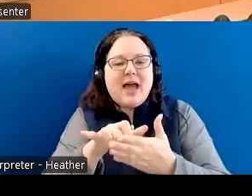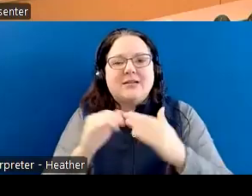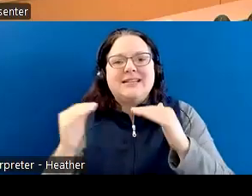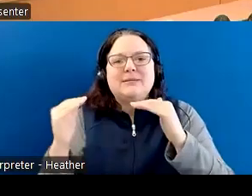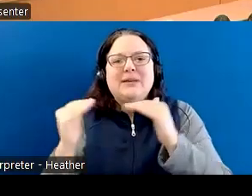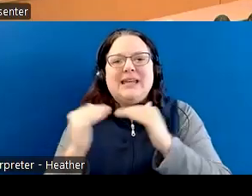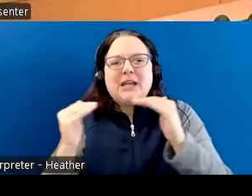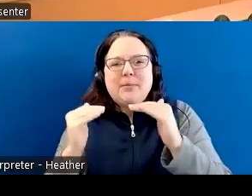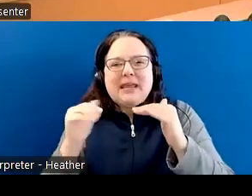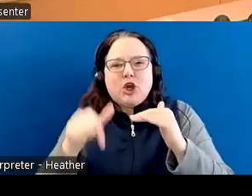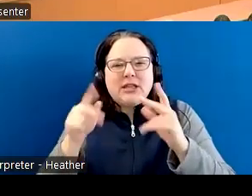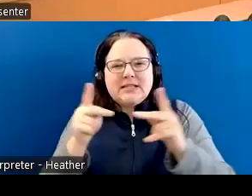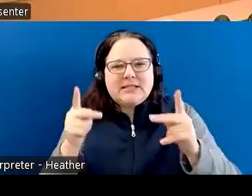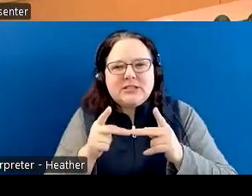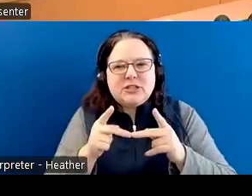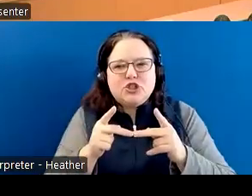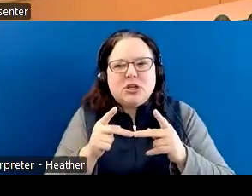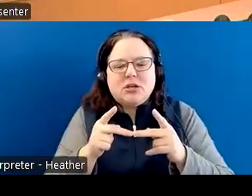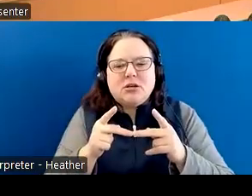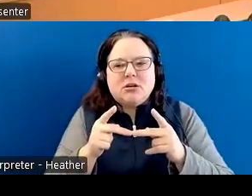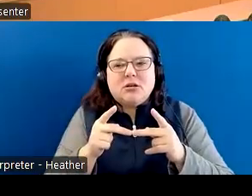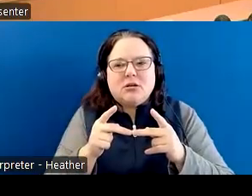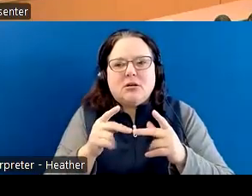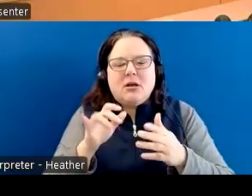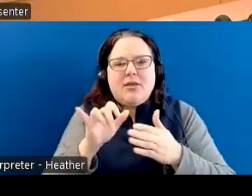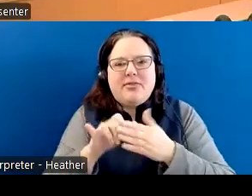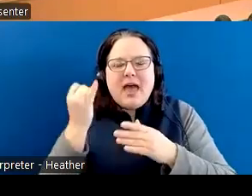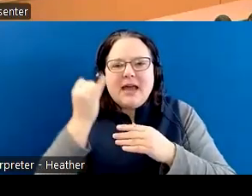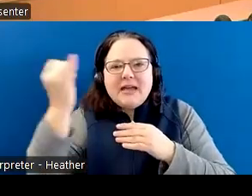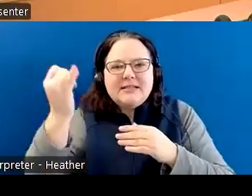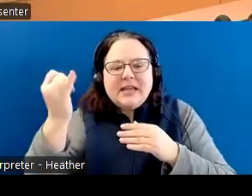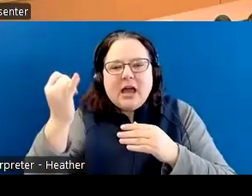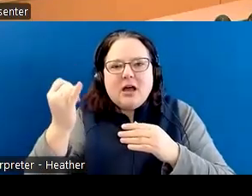in this position that um kind of selling the idea of peers is that we can meet with them in the